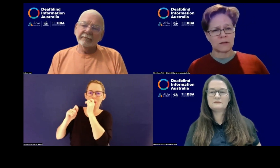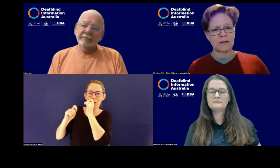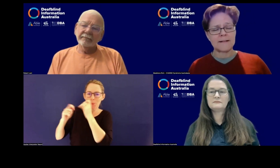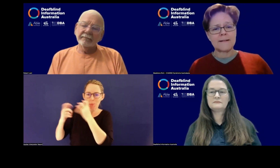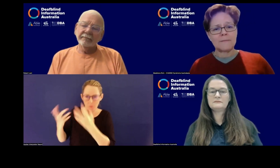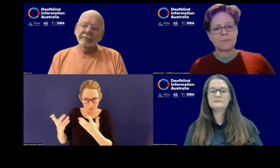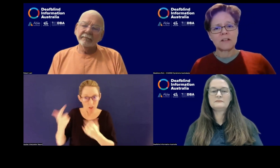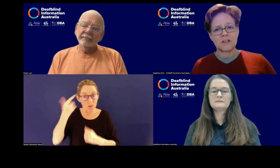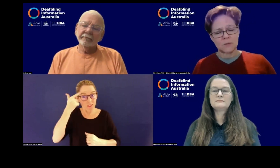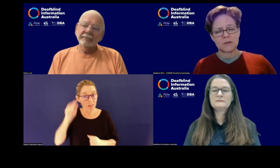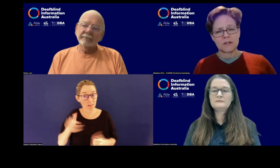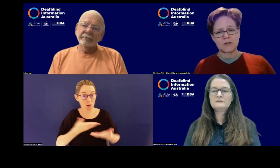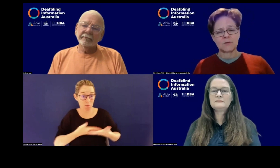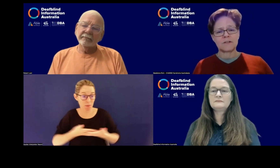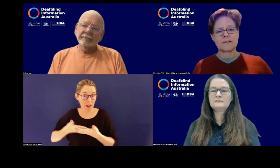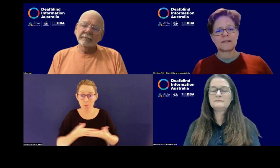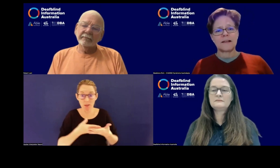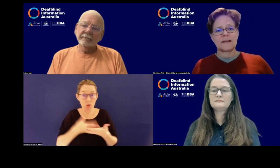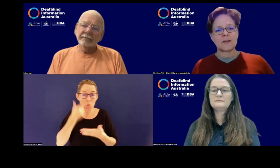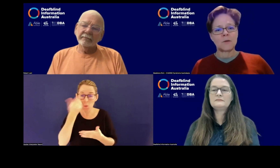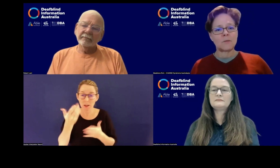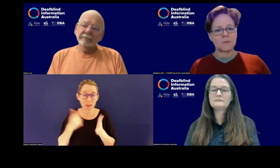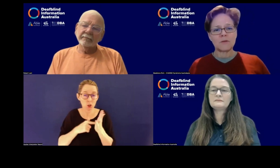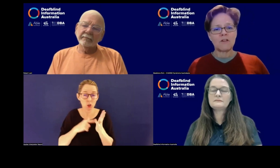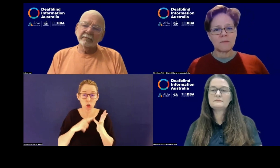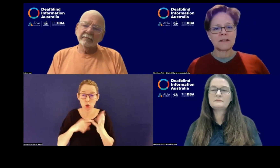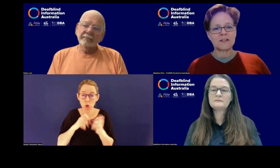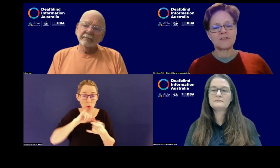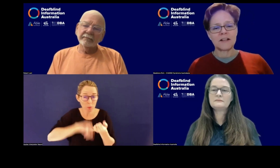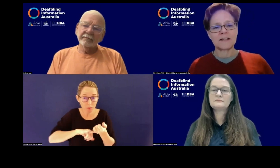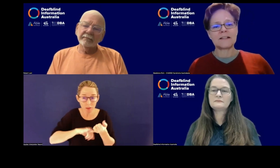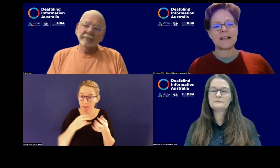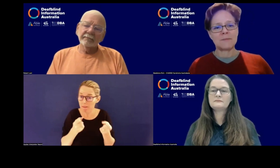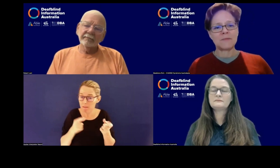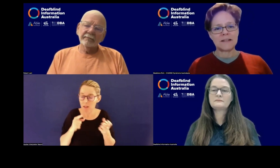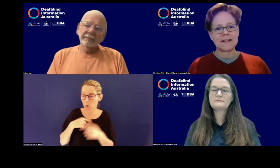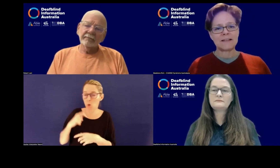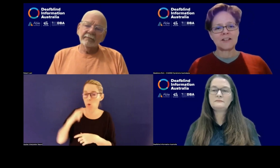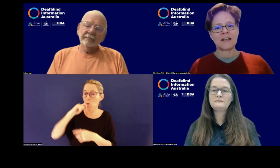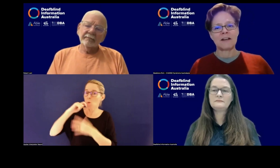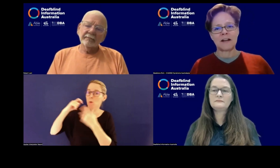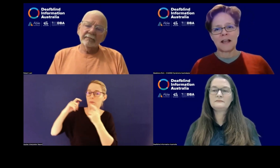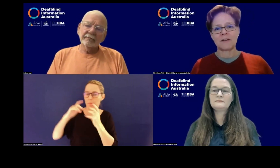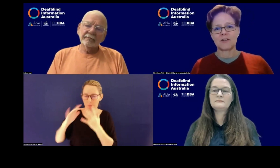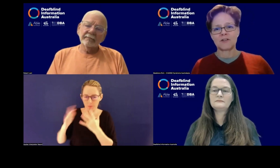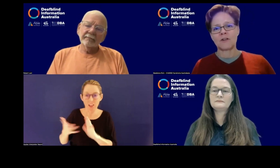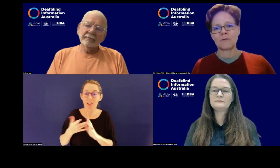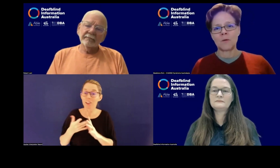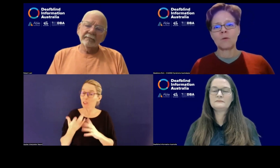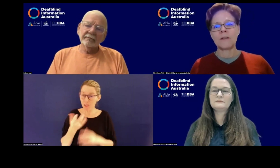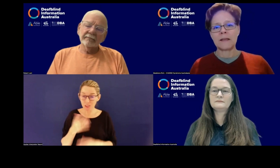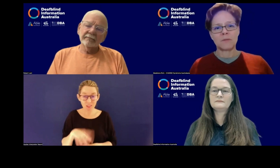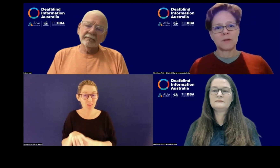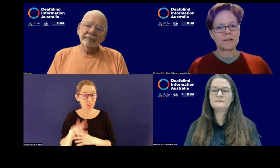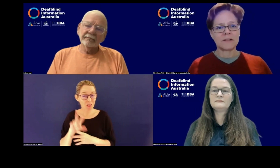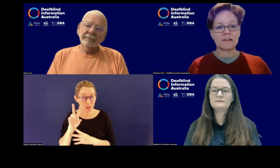This was at the Children's. So 12 months of just him sitting in a chair having control of all the implements.